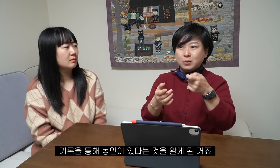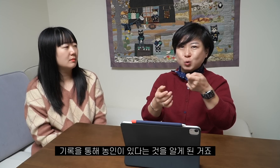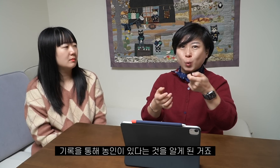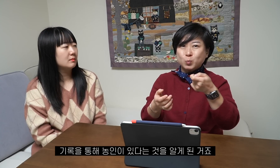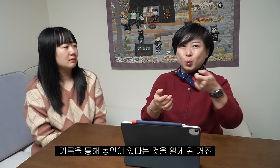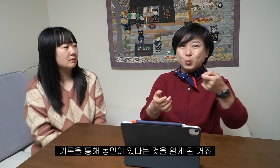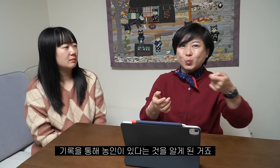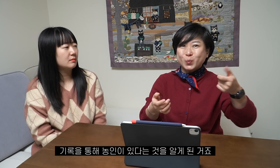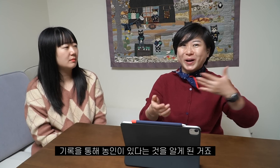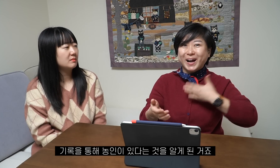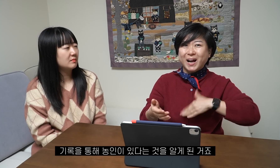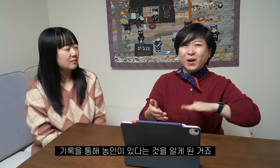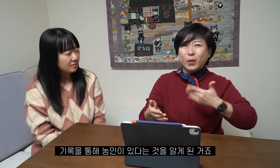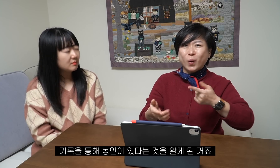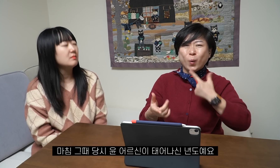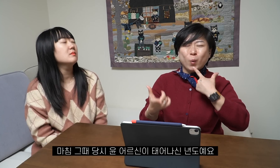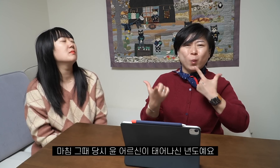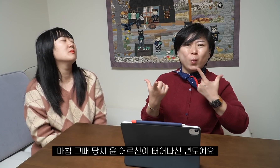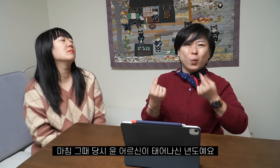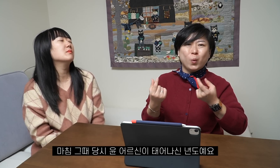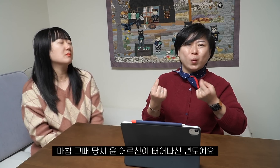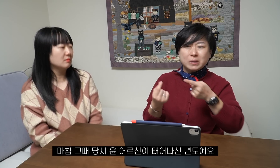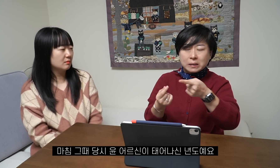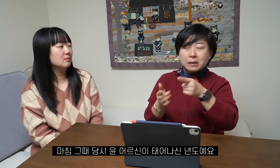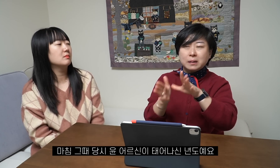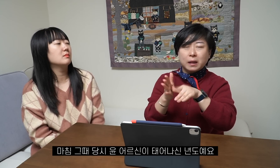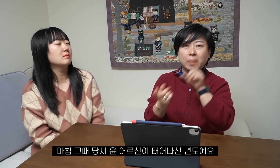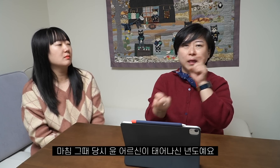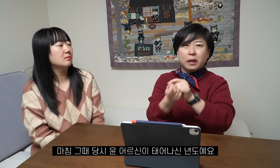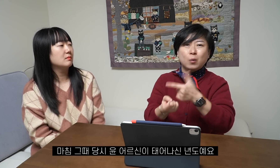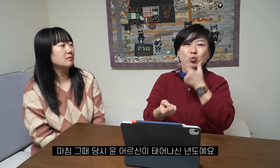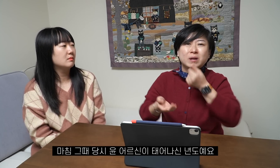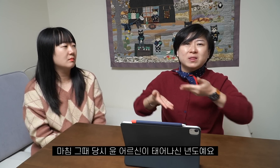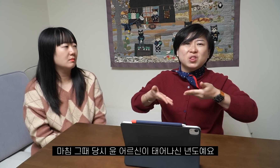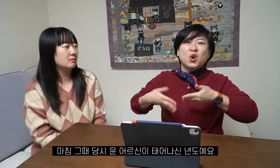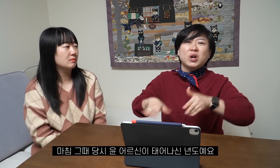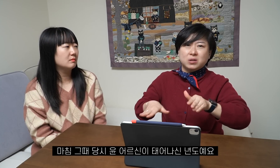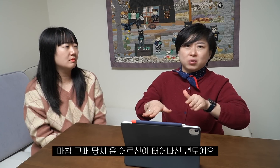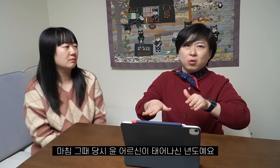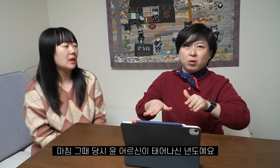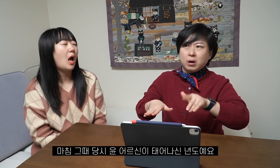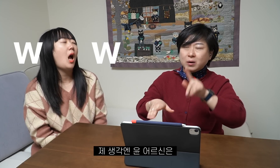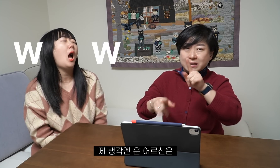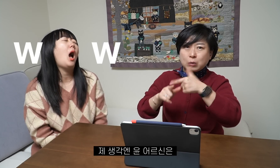I learned from the records that he was deaf. At that time, it was the year in which Senior Yoon was born.